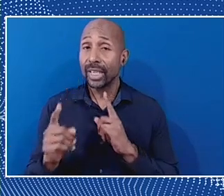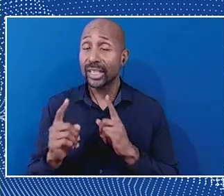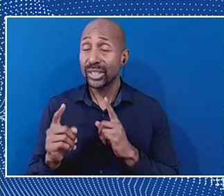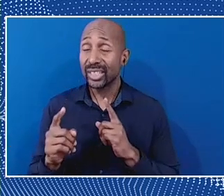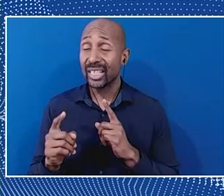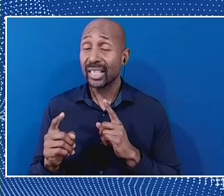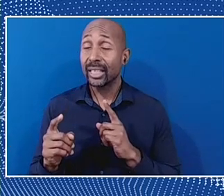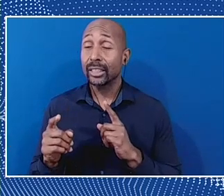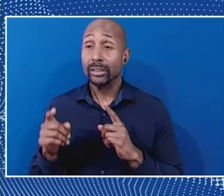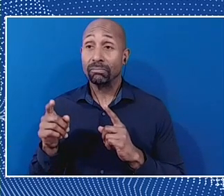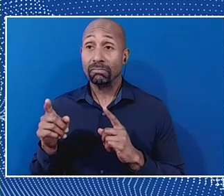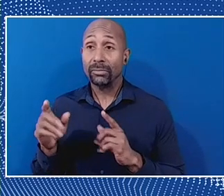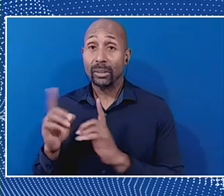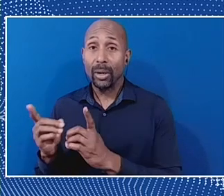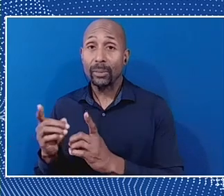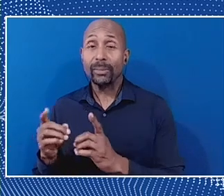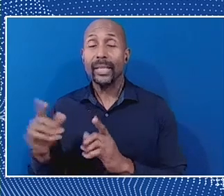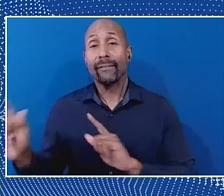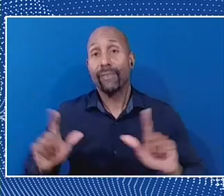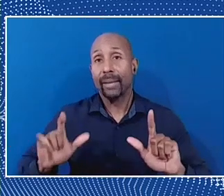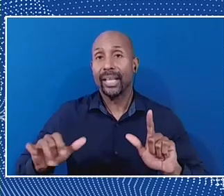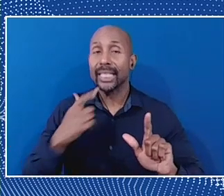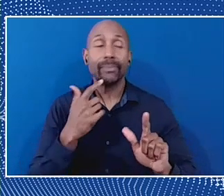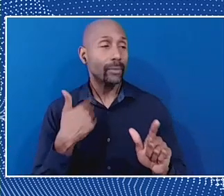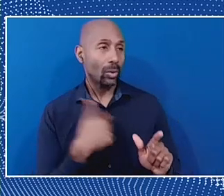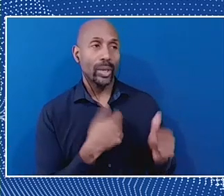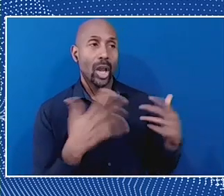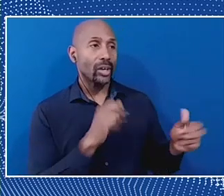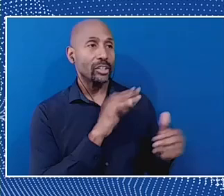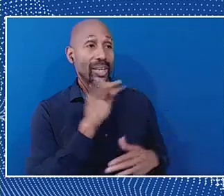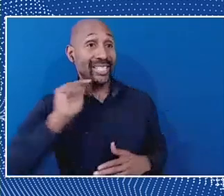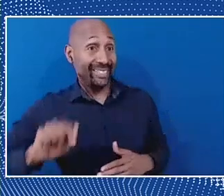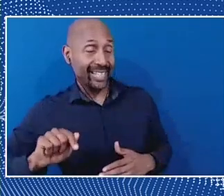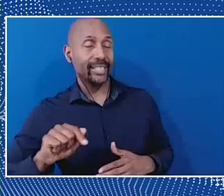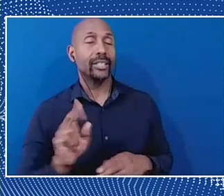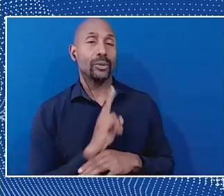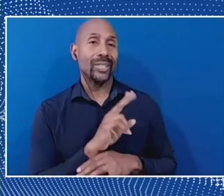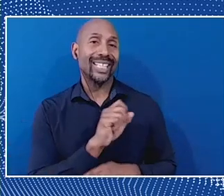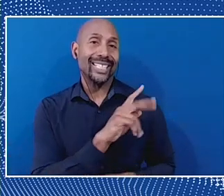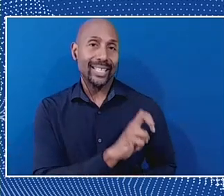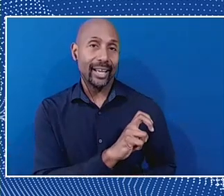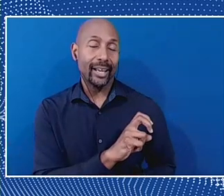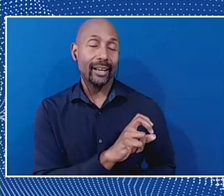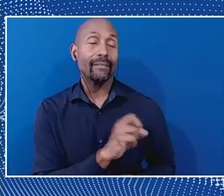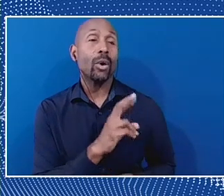addressed this in SAVE or we have already provided this type of relief in SAVE. And I think some things here may be